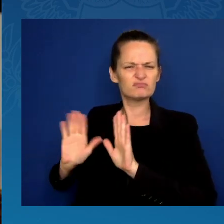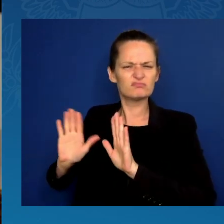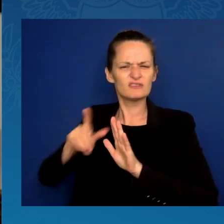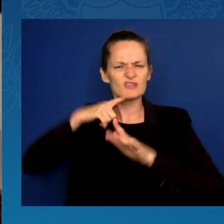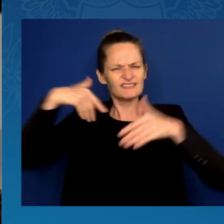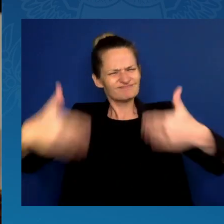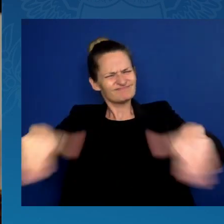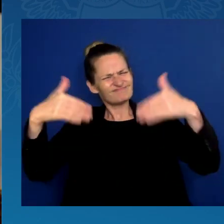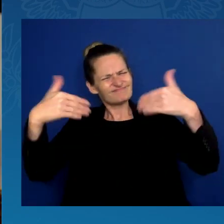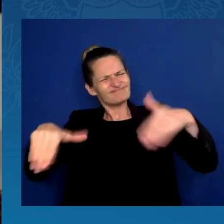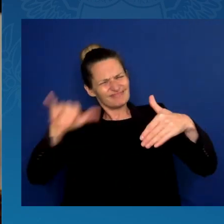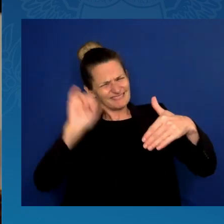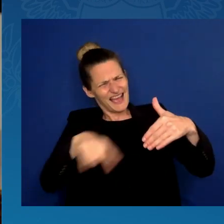We must trust the women of America